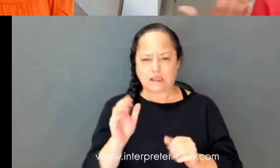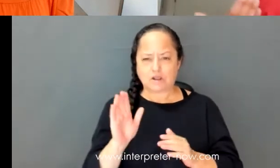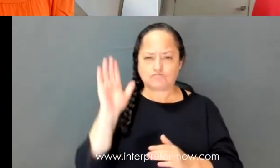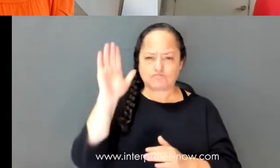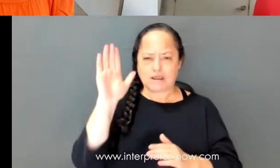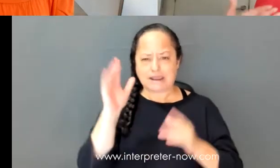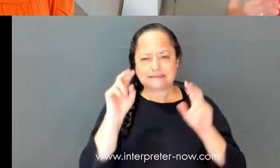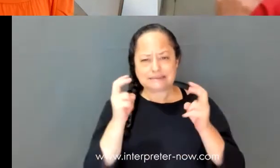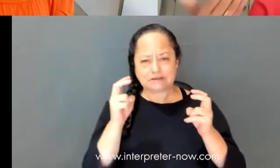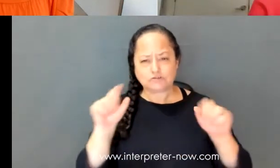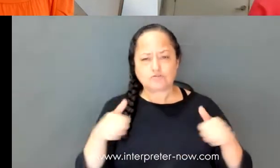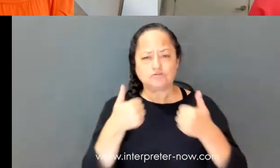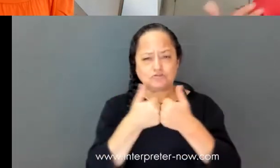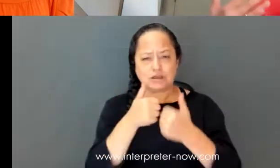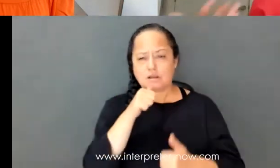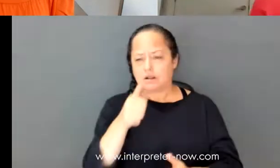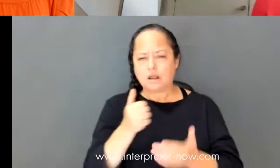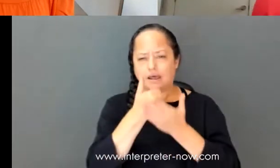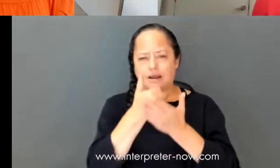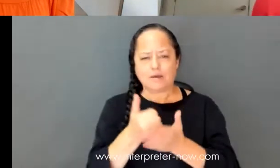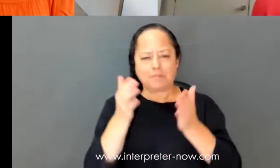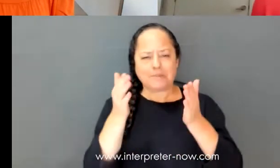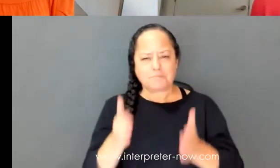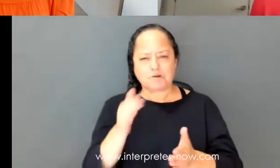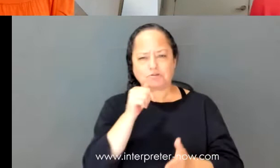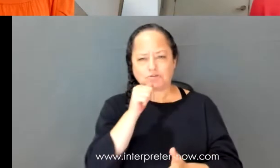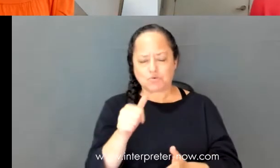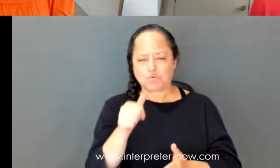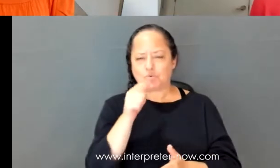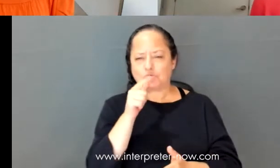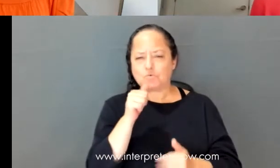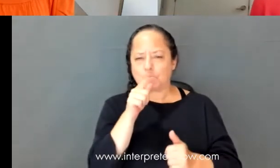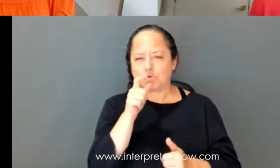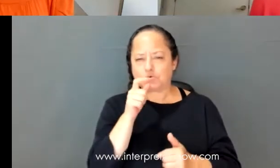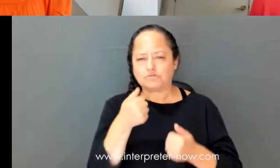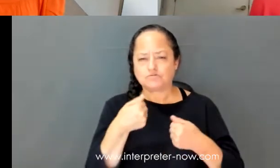And it certainly doesn't help the person who is trying to develop an inclusion mindset too.